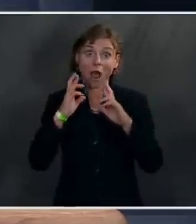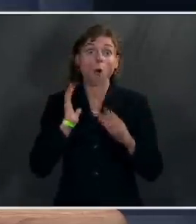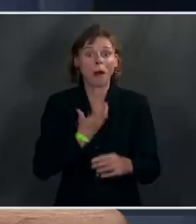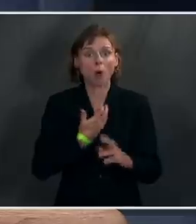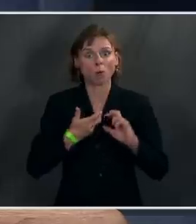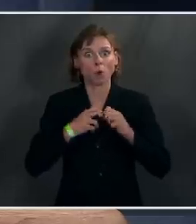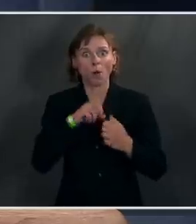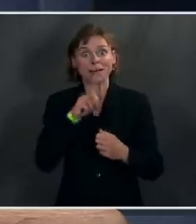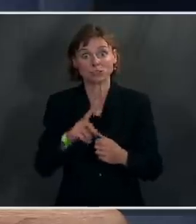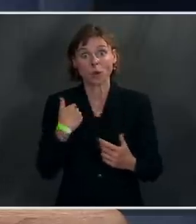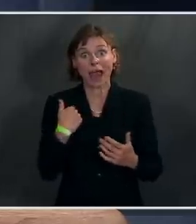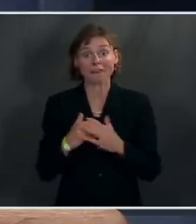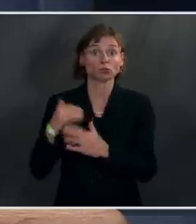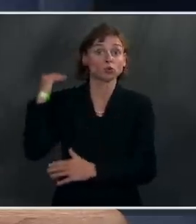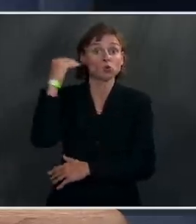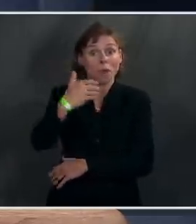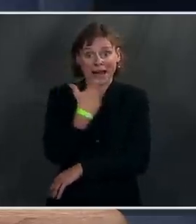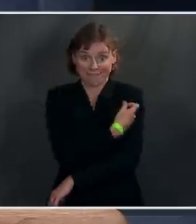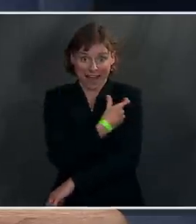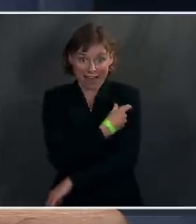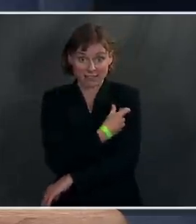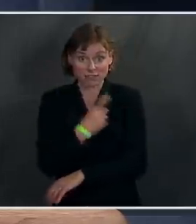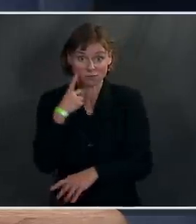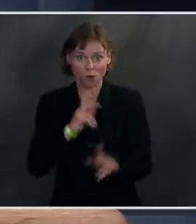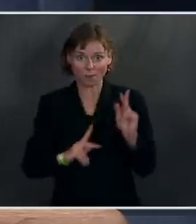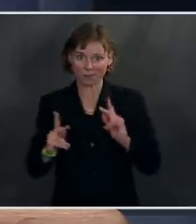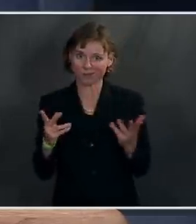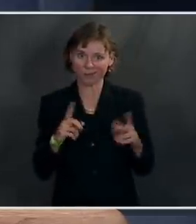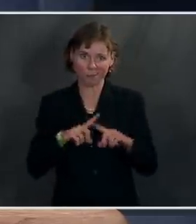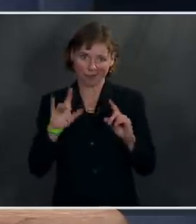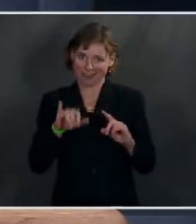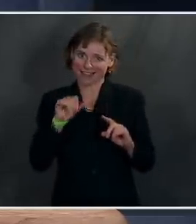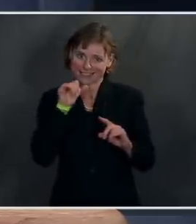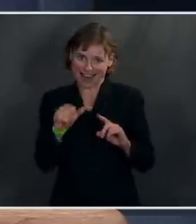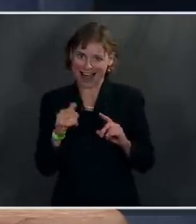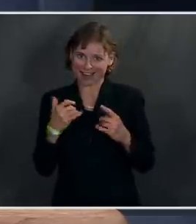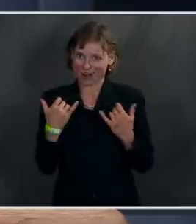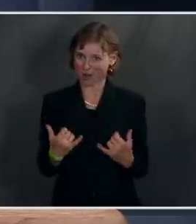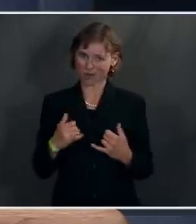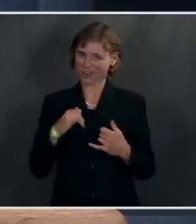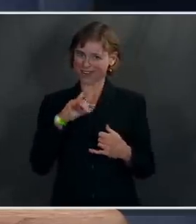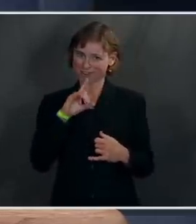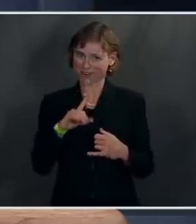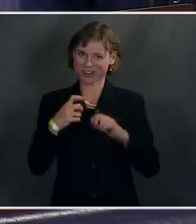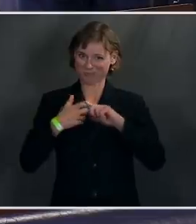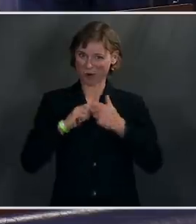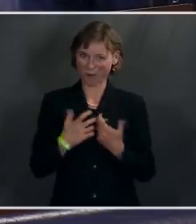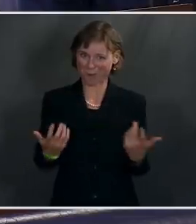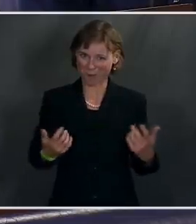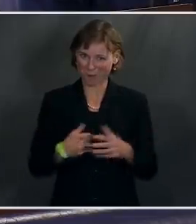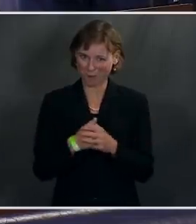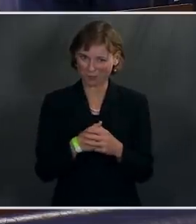That is not the current problem we're tracking. So that's what our first focus is going to be at this point in time. The Press: If that happens, will you distribute them